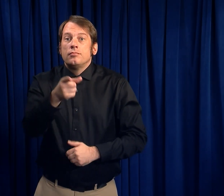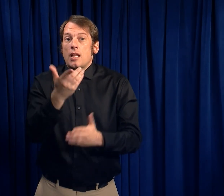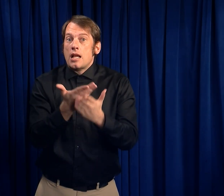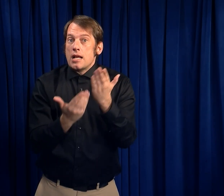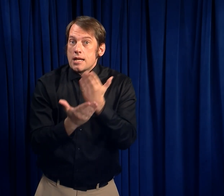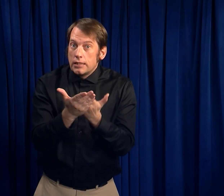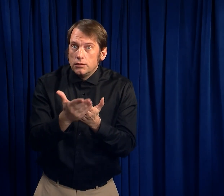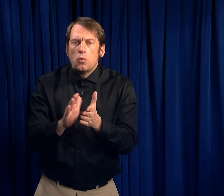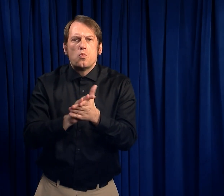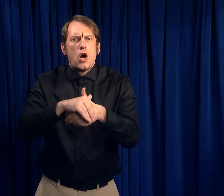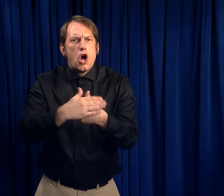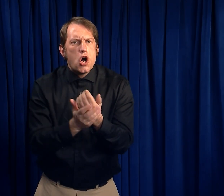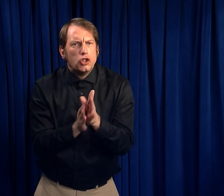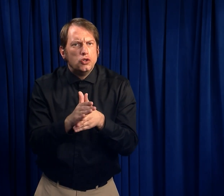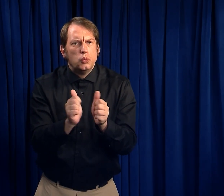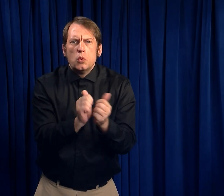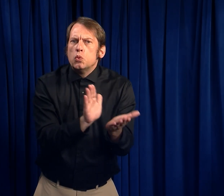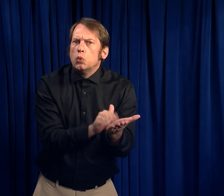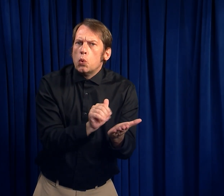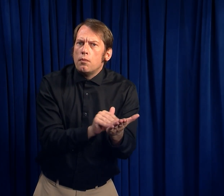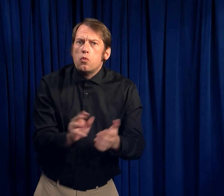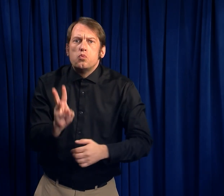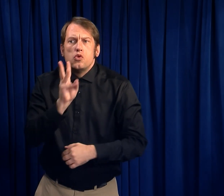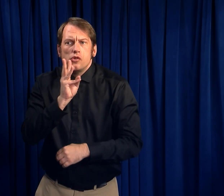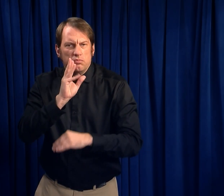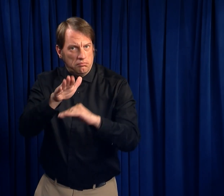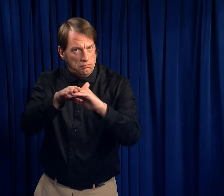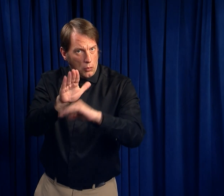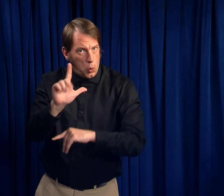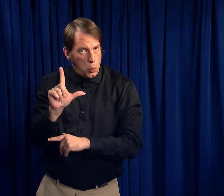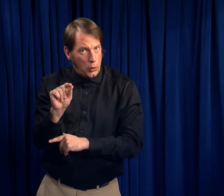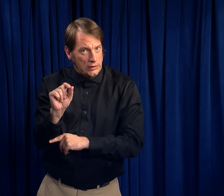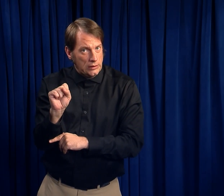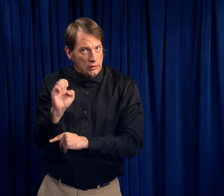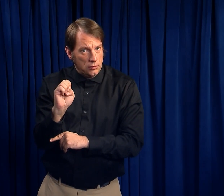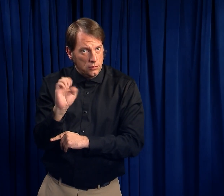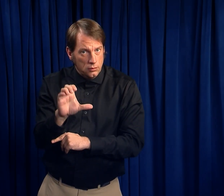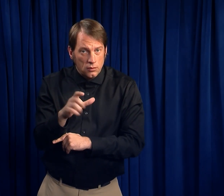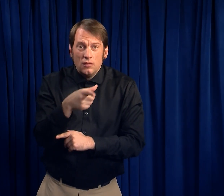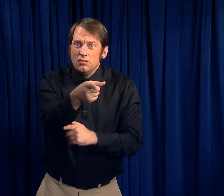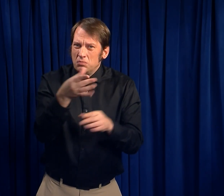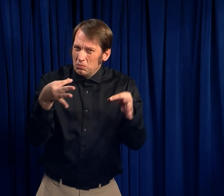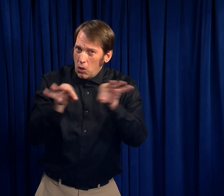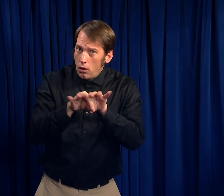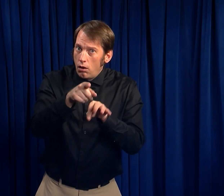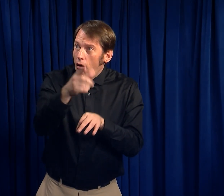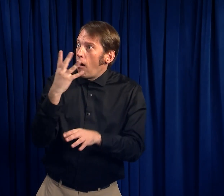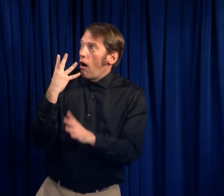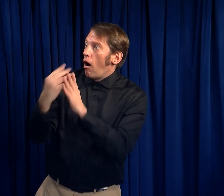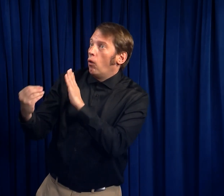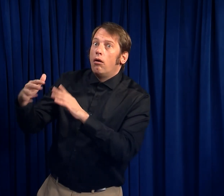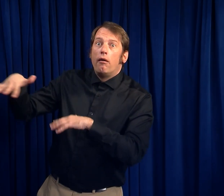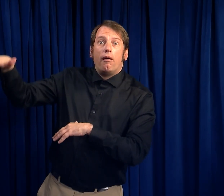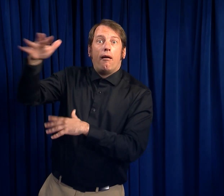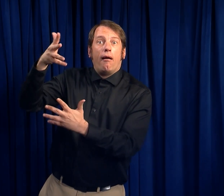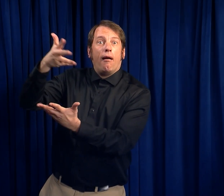Wash your hands with soap and water for at least 20 seconds, especially after you have been in a public place,